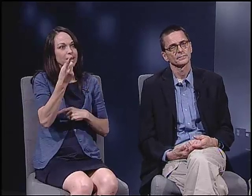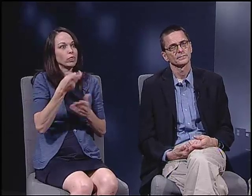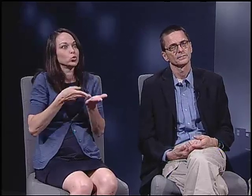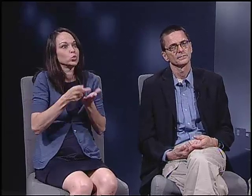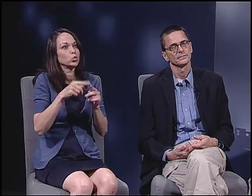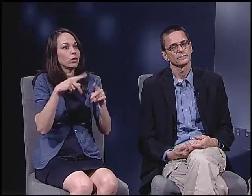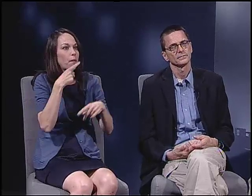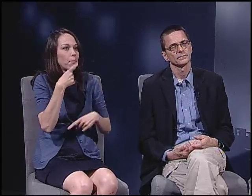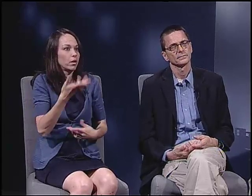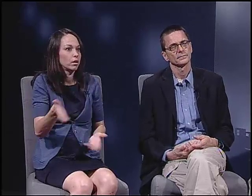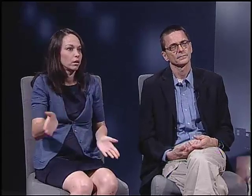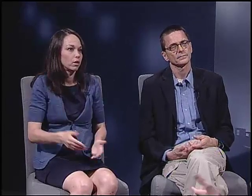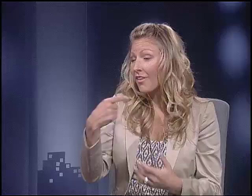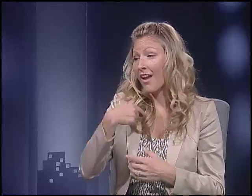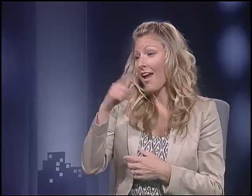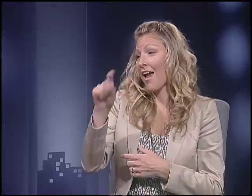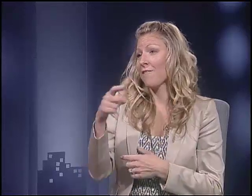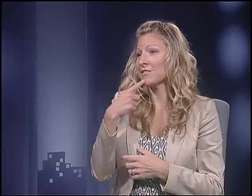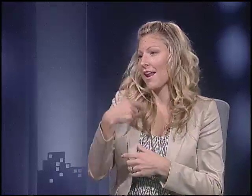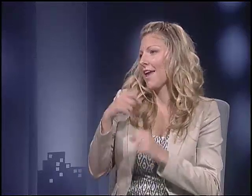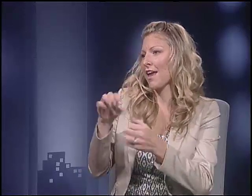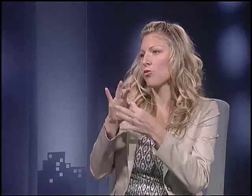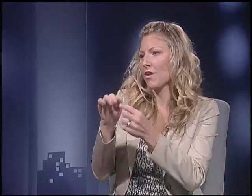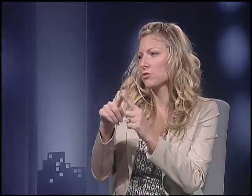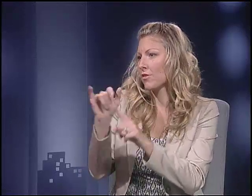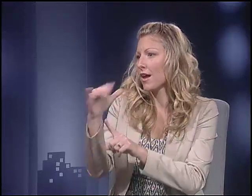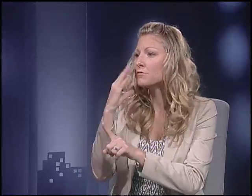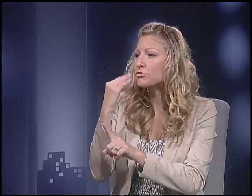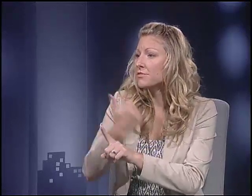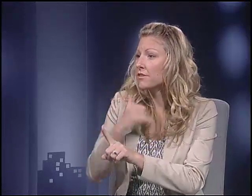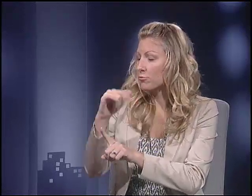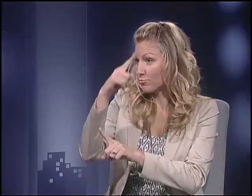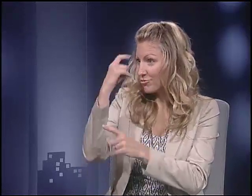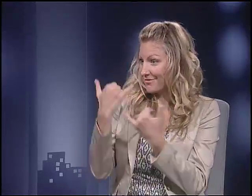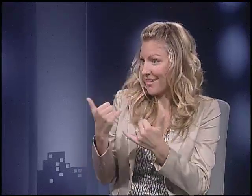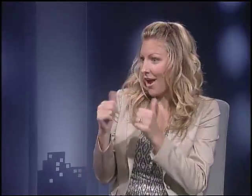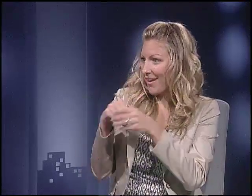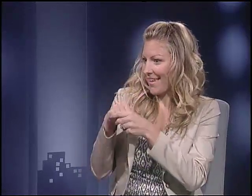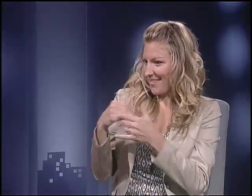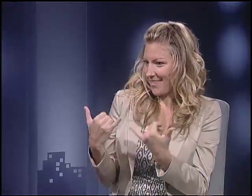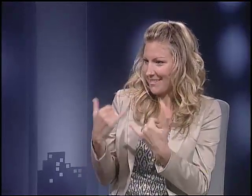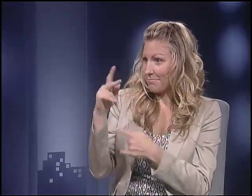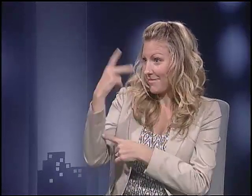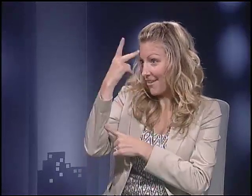I have to say I can relate to that experience because now